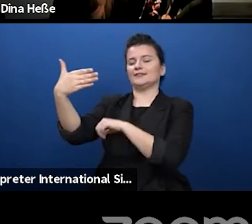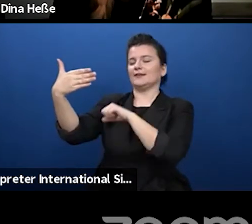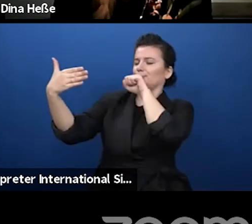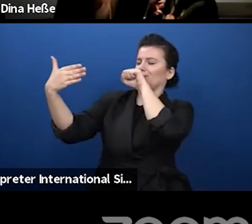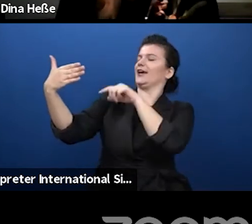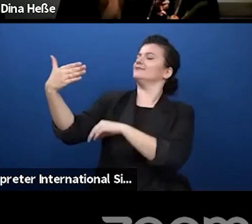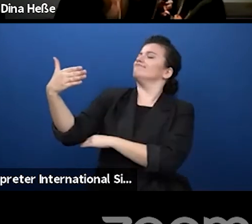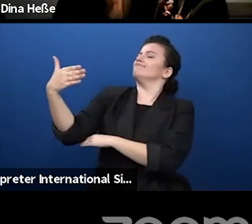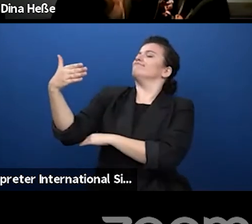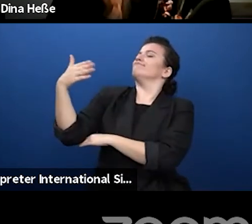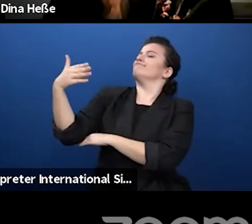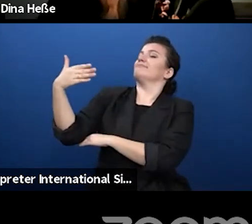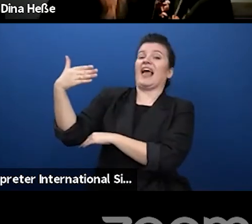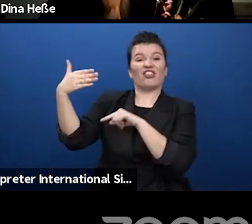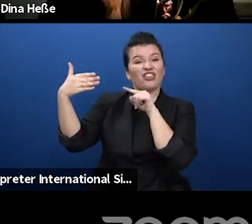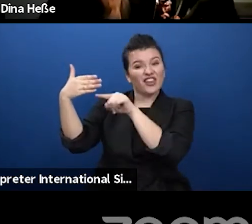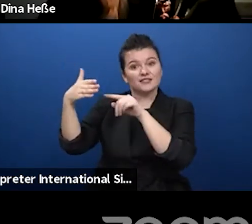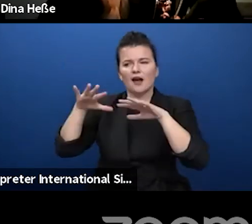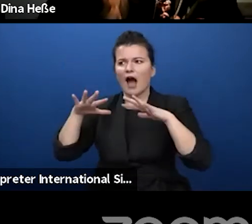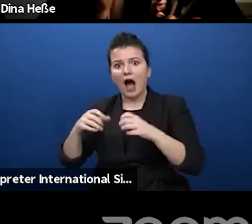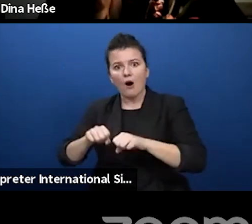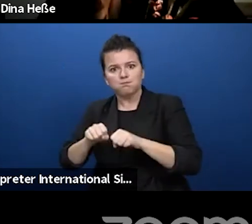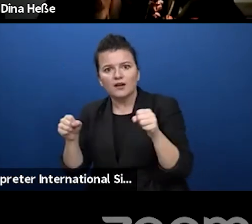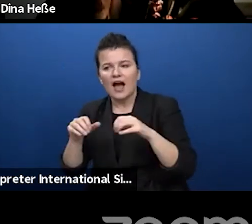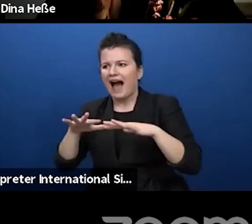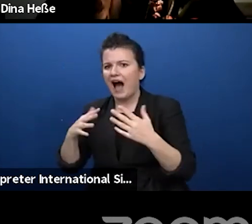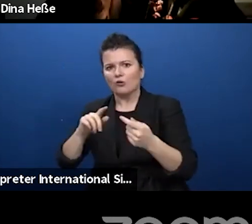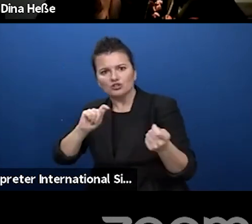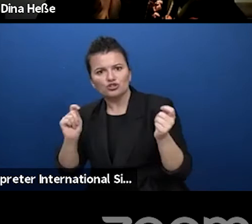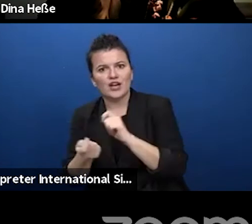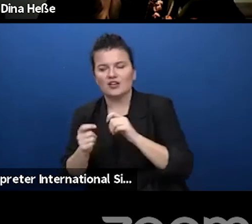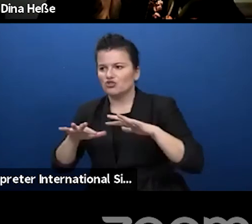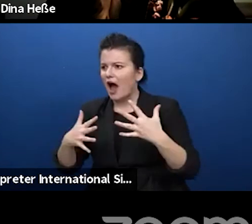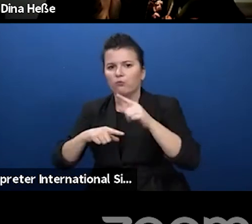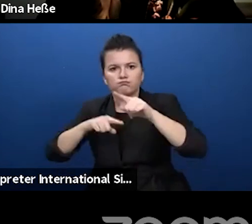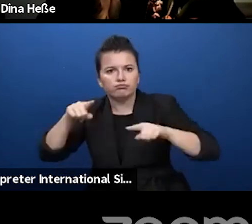How can we bring this forward in the next years. Maybe on EU level, maybe on our,